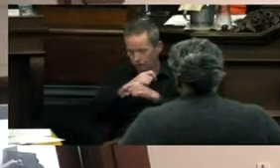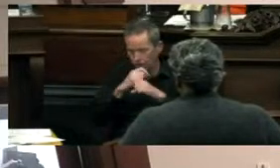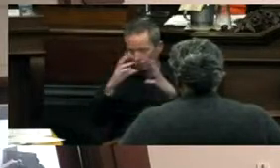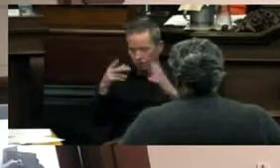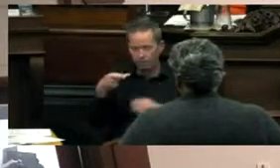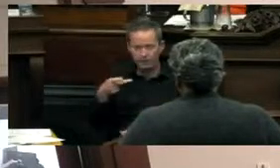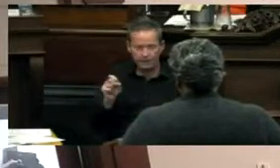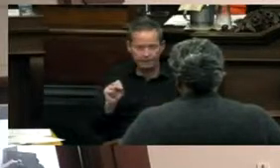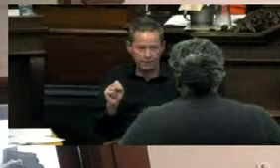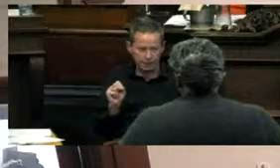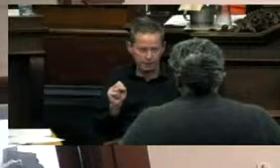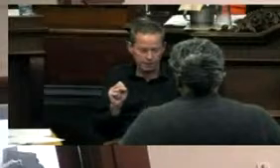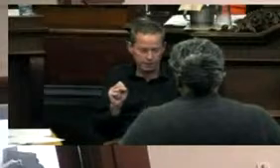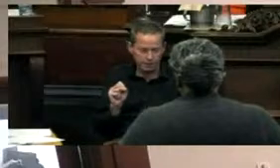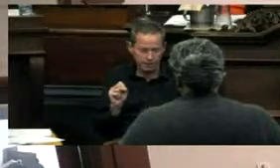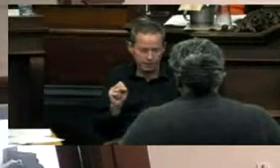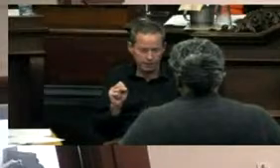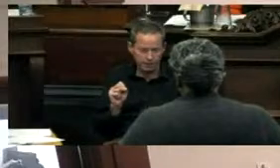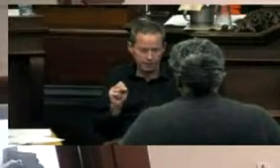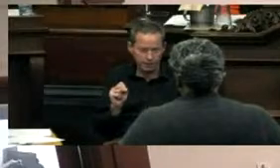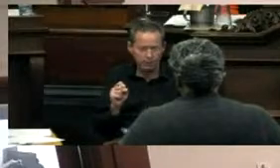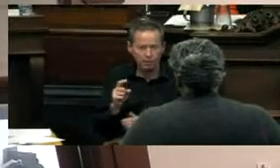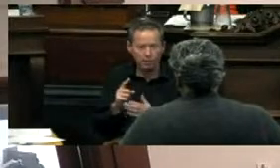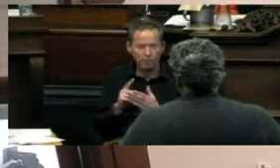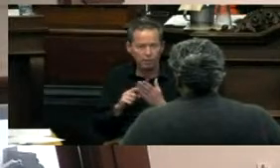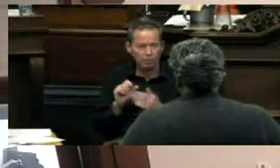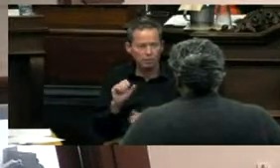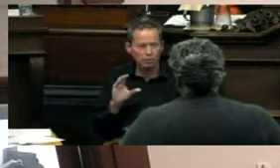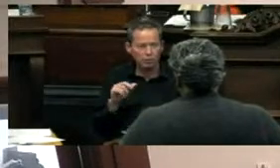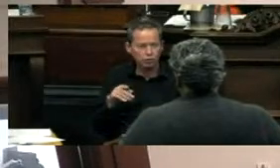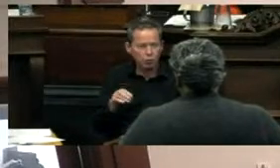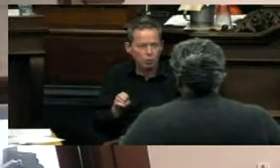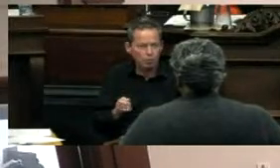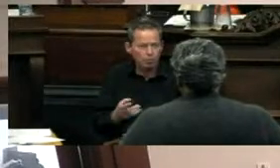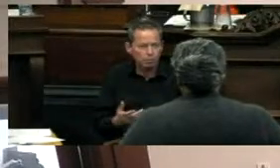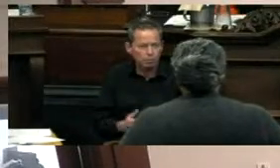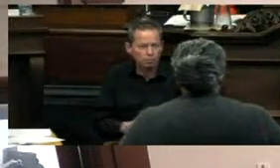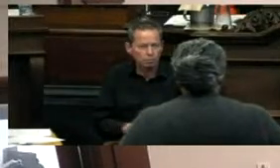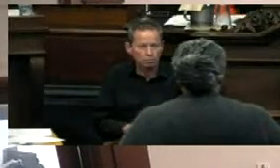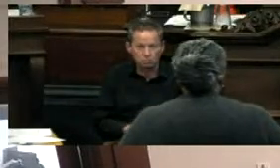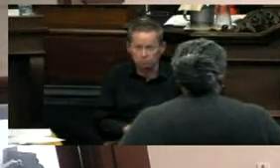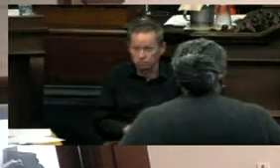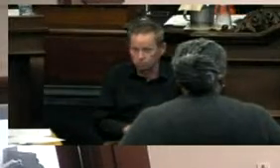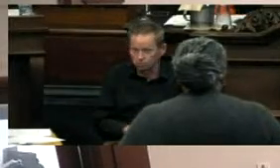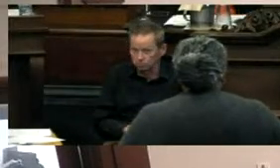we're talking about reimagining